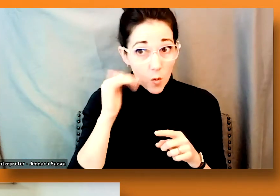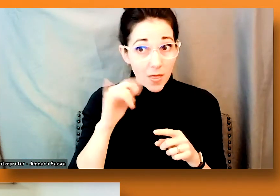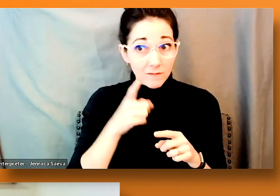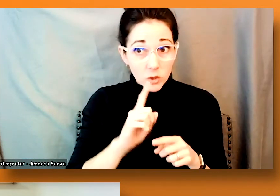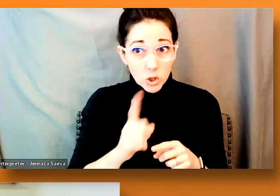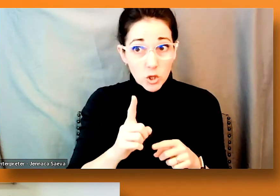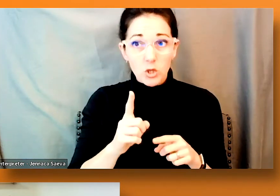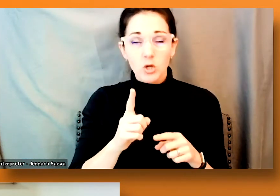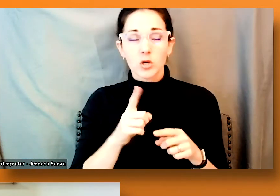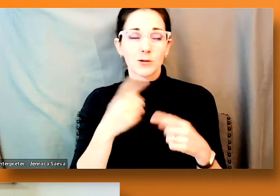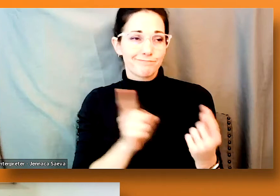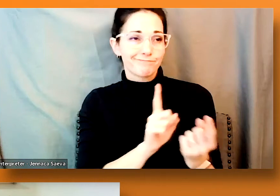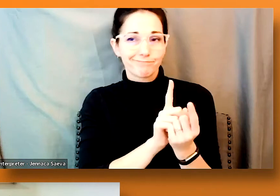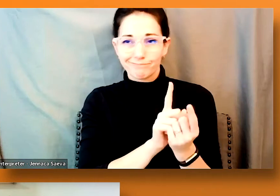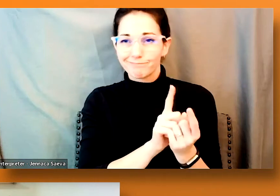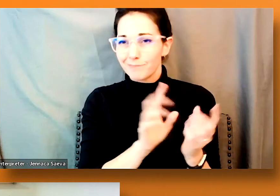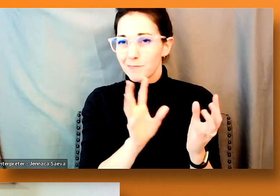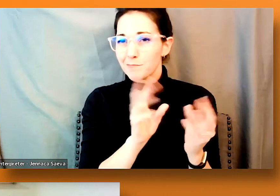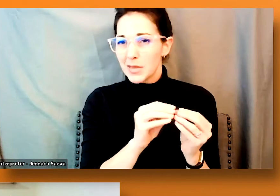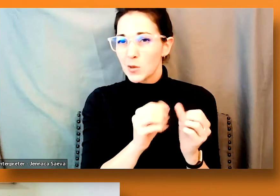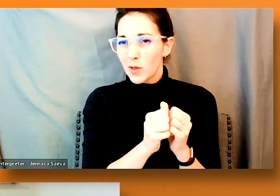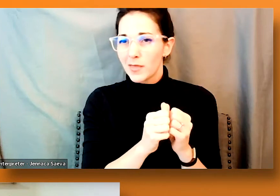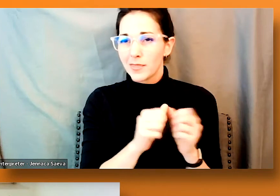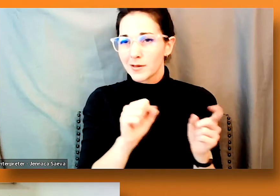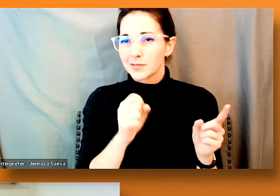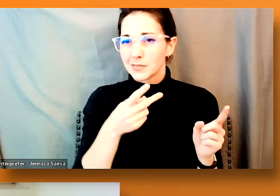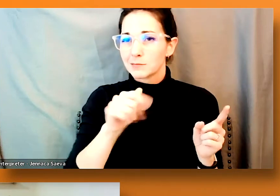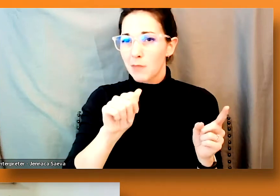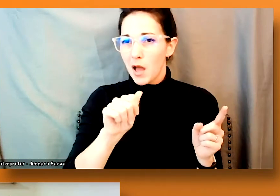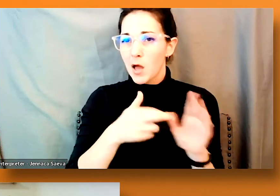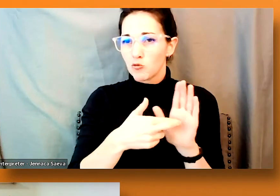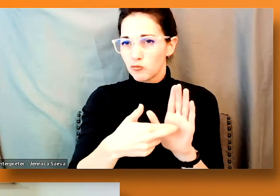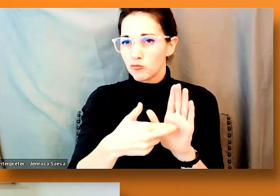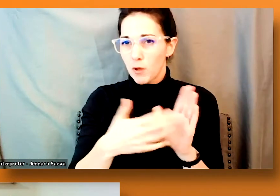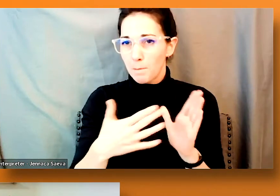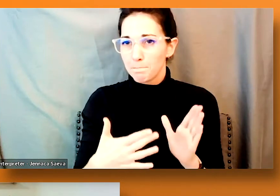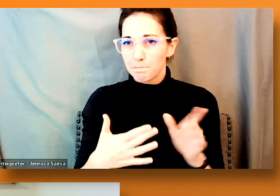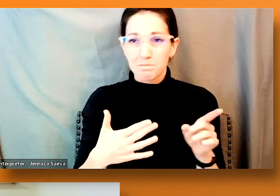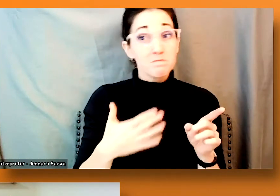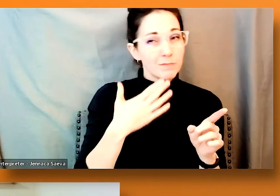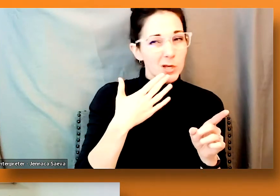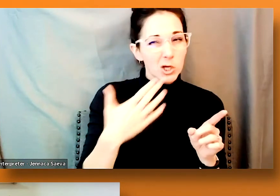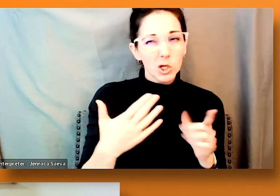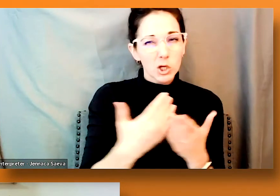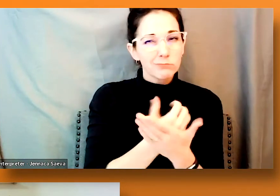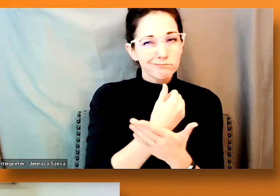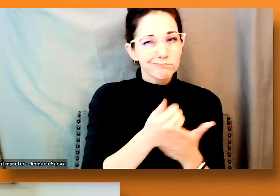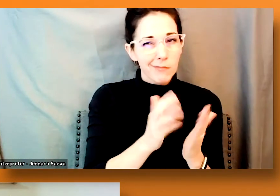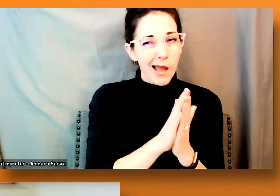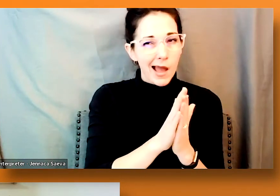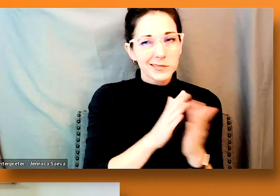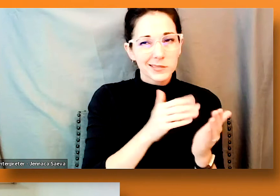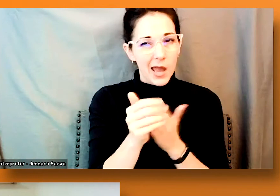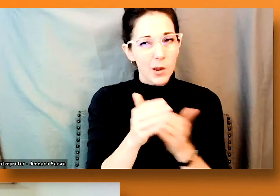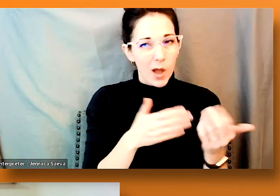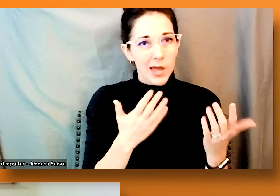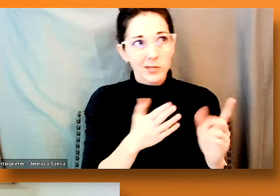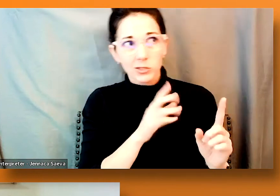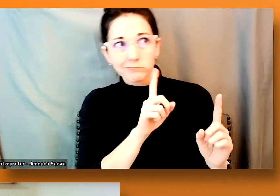to come to your SPA rep. So it's always good to ask just in case. Again, it's sponsor-specific,